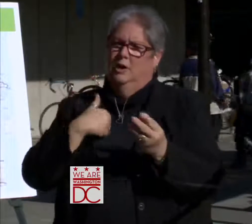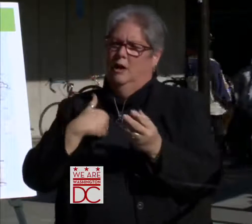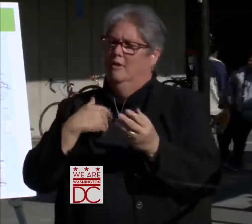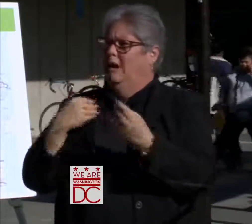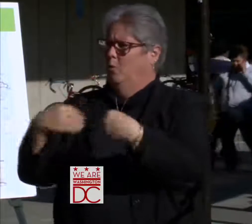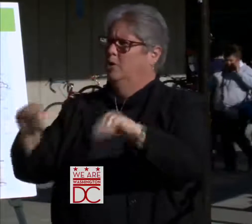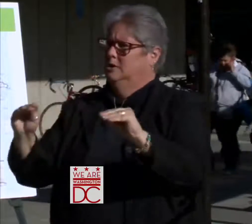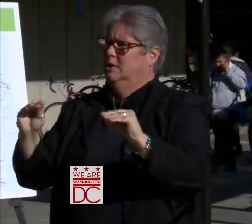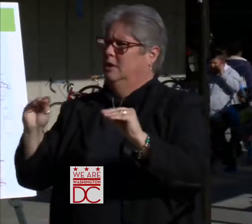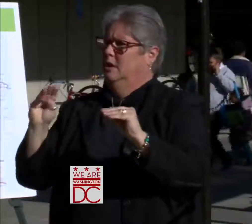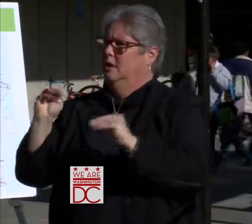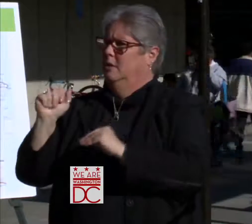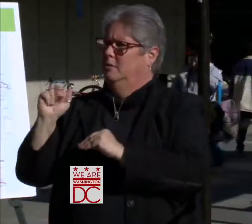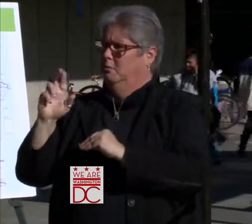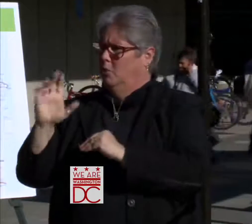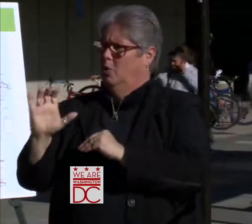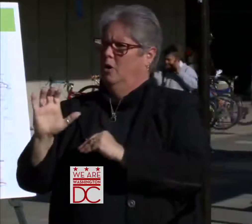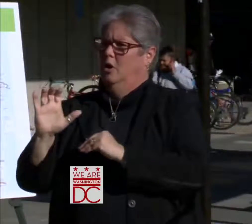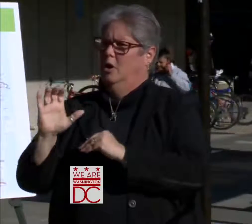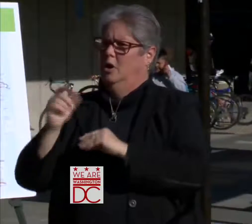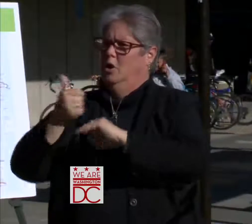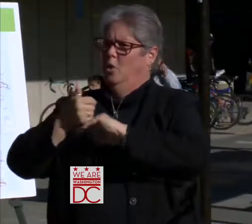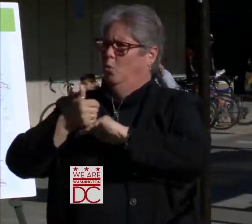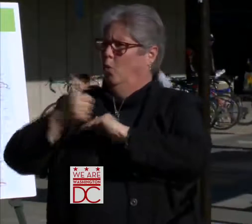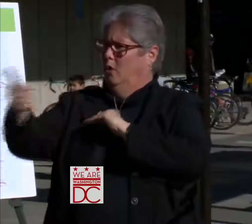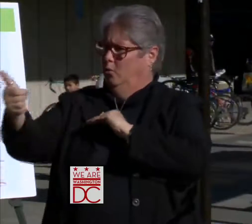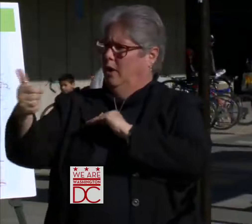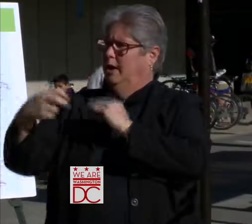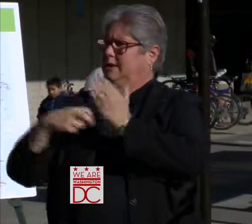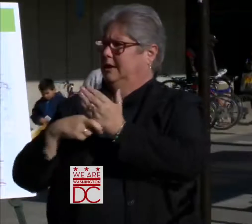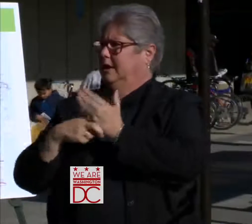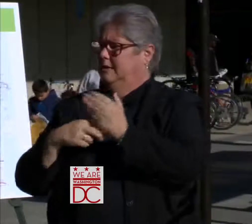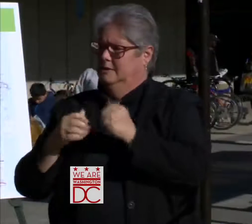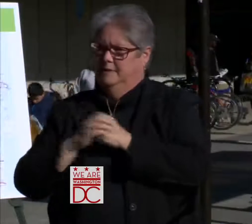MARC ONE-WAY TICKETS.